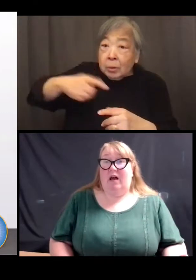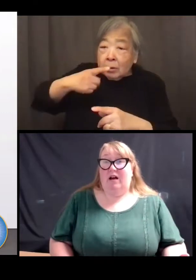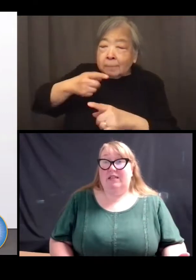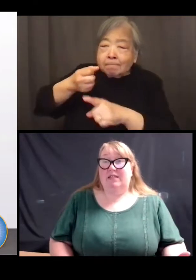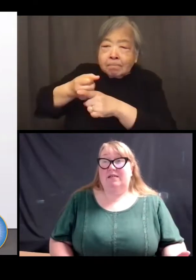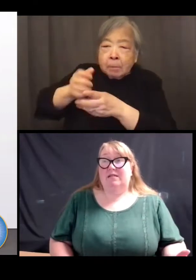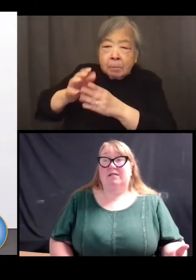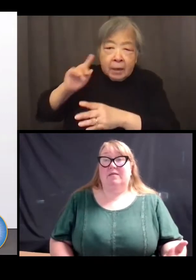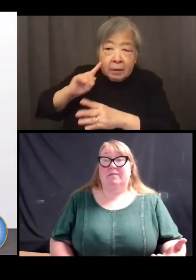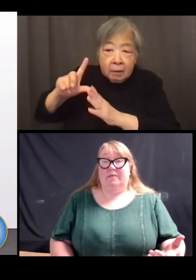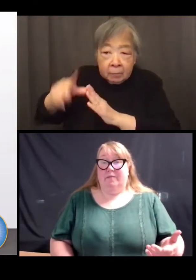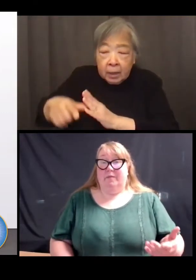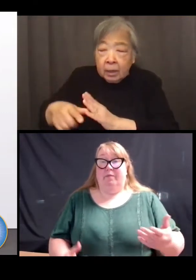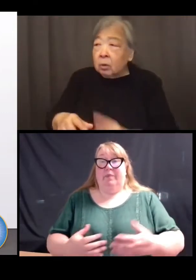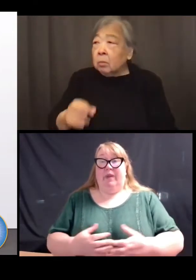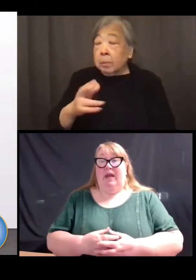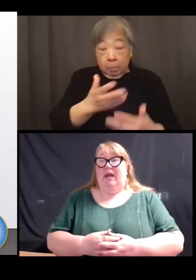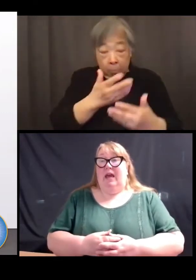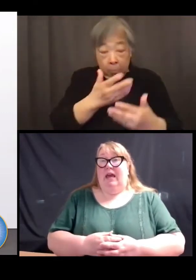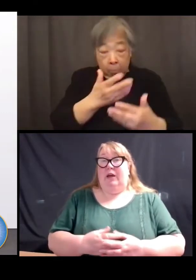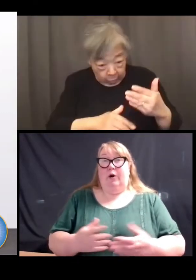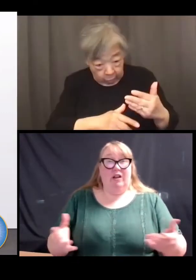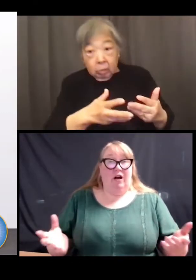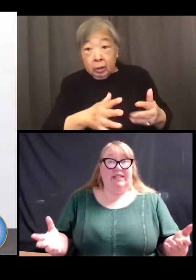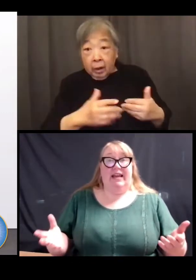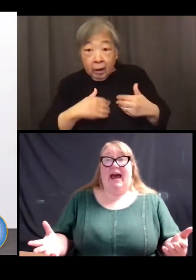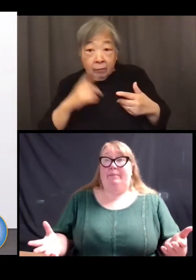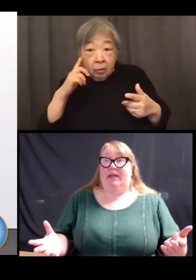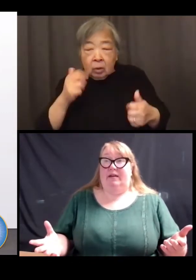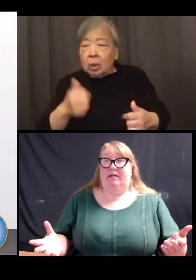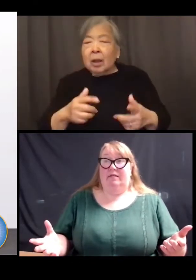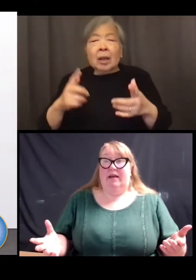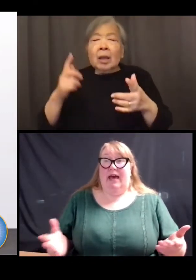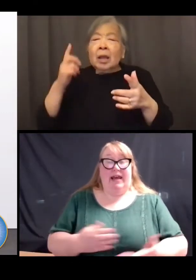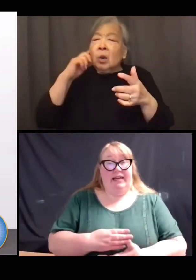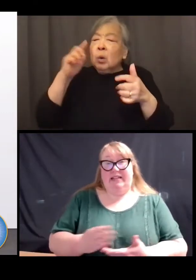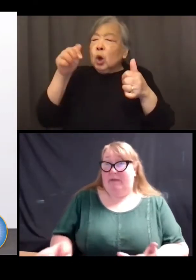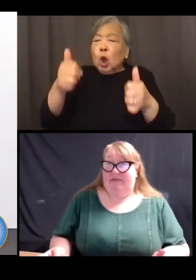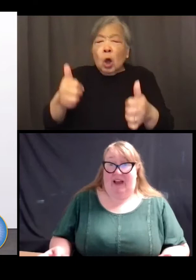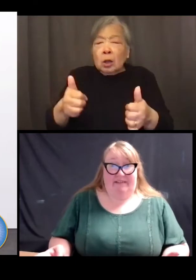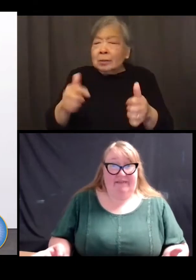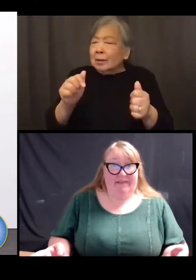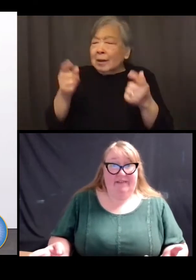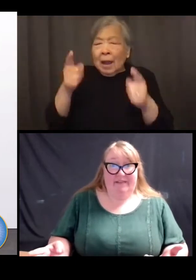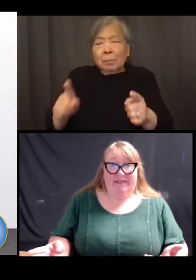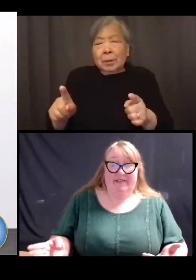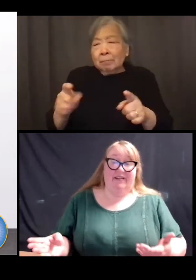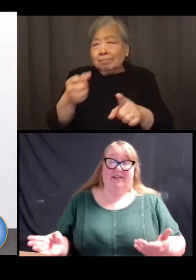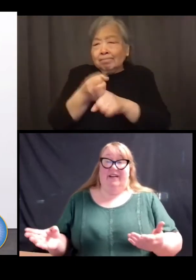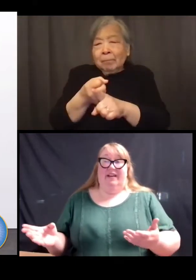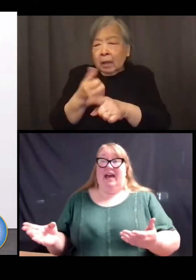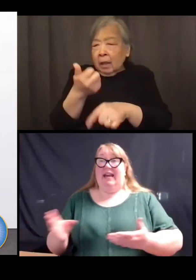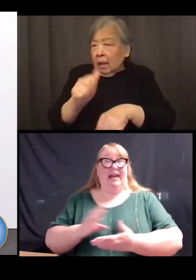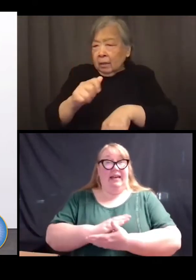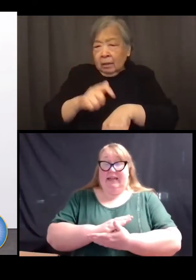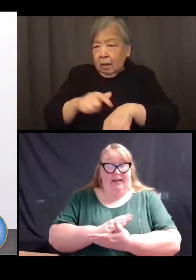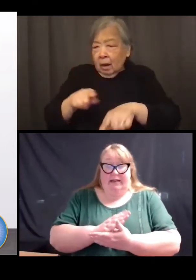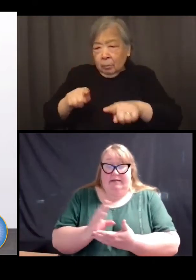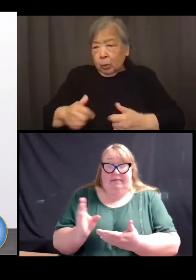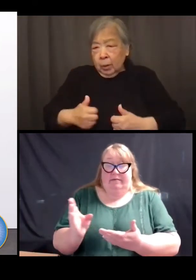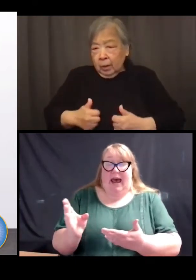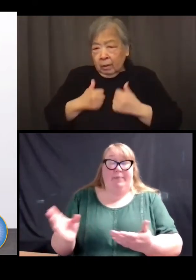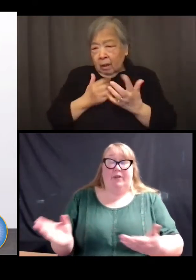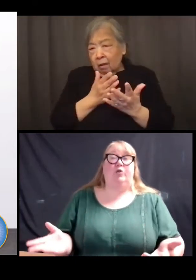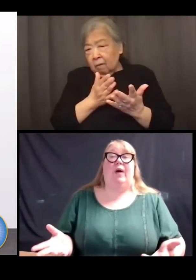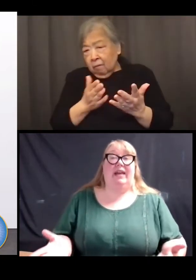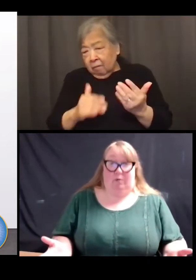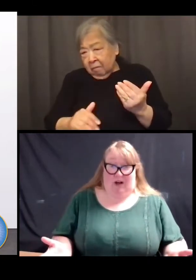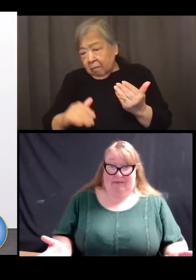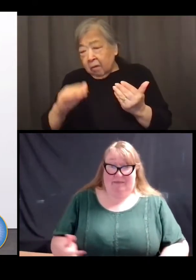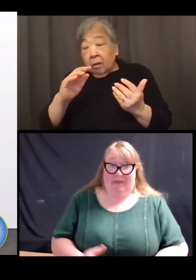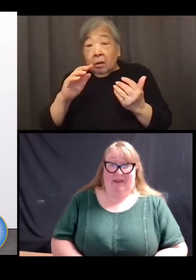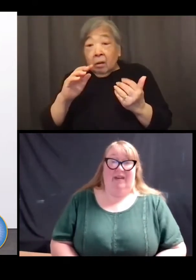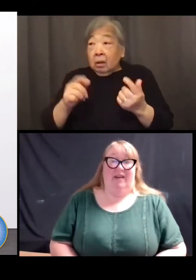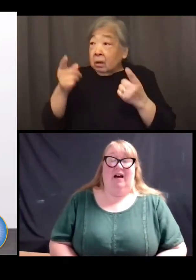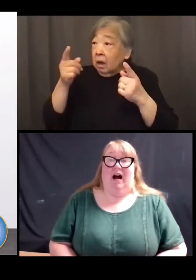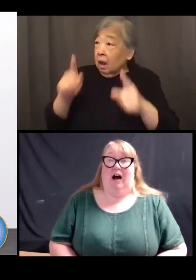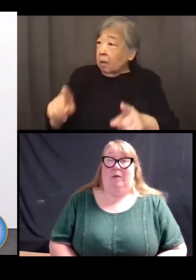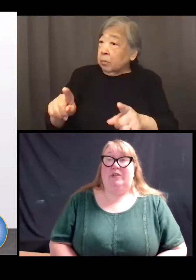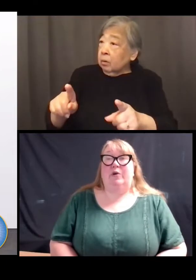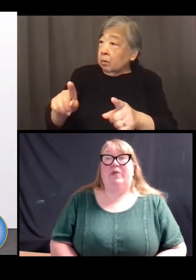loss, hearing loss can happen at any time of life and can happen to anyone So, there